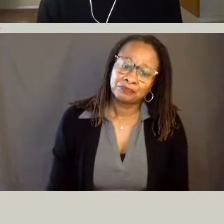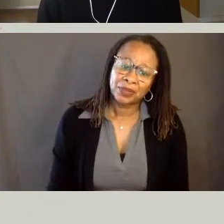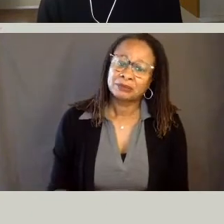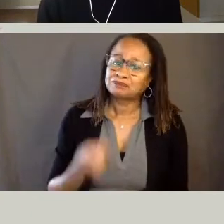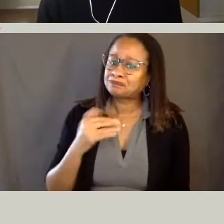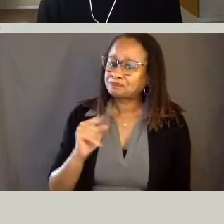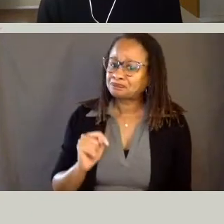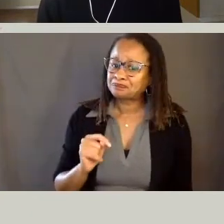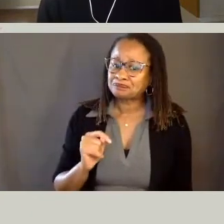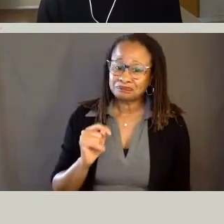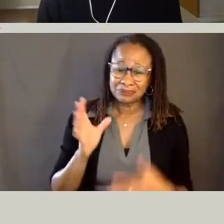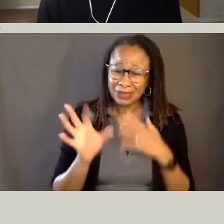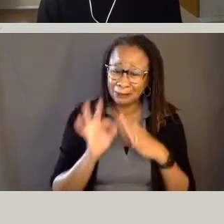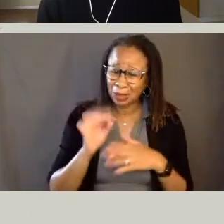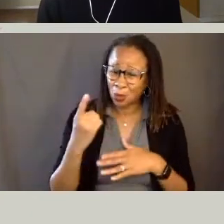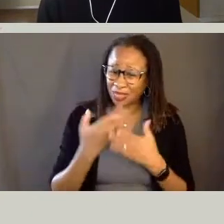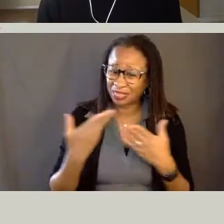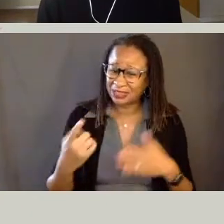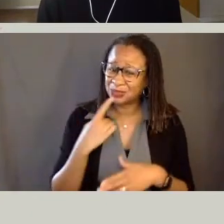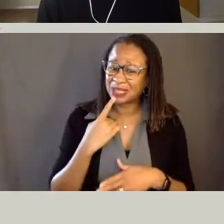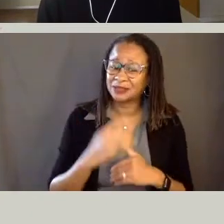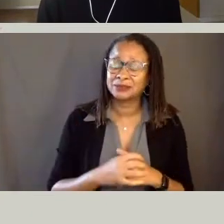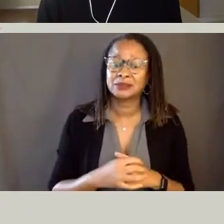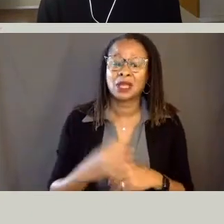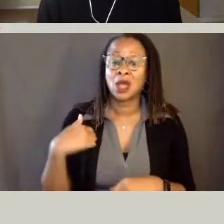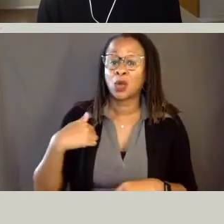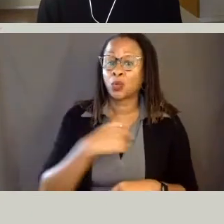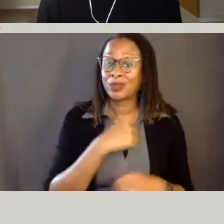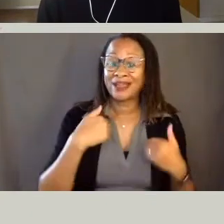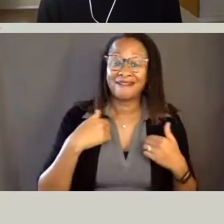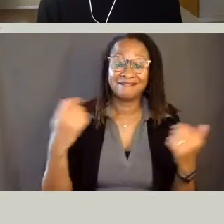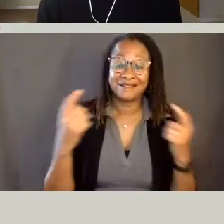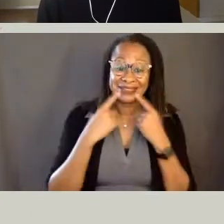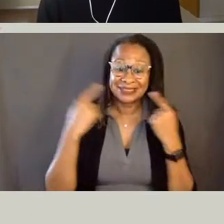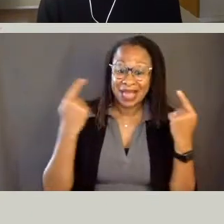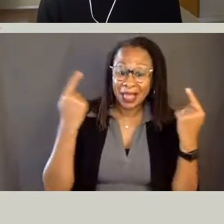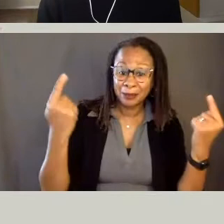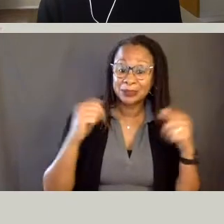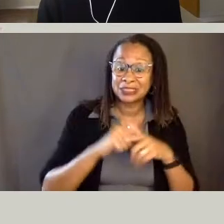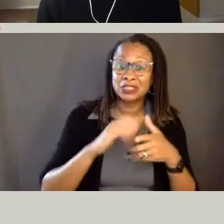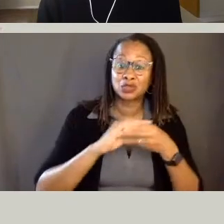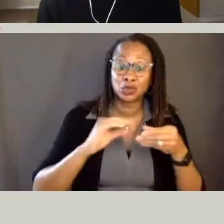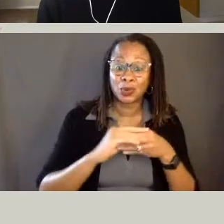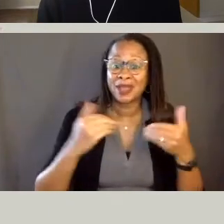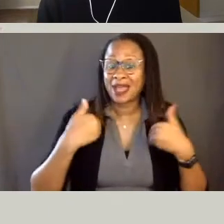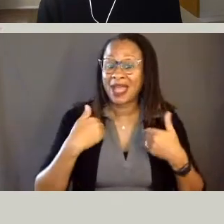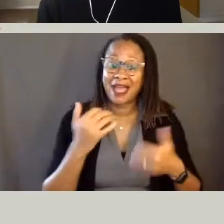if I can pick out one of the things that you said, we have celebrities in this story. We have people like Stanley Nelson.